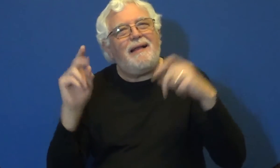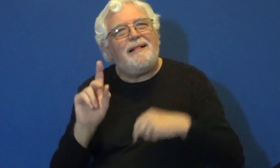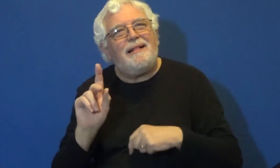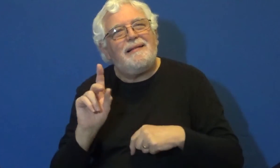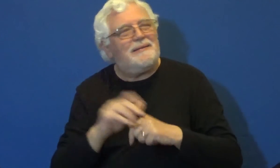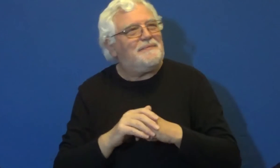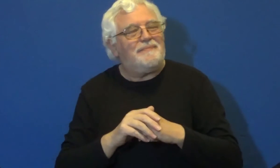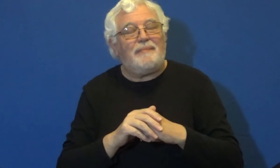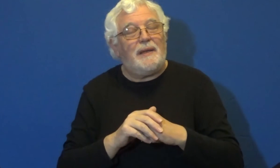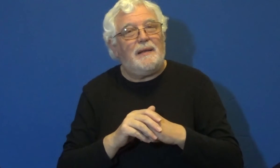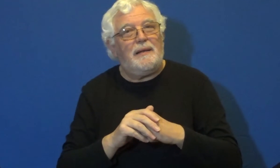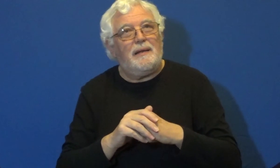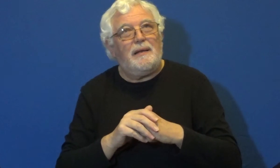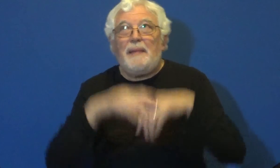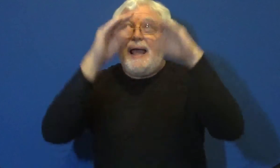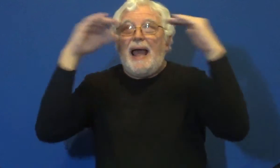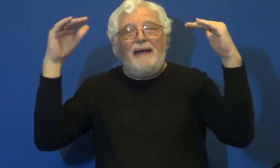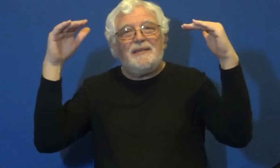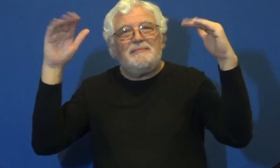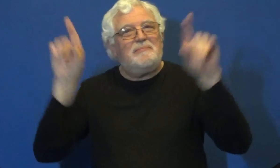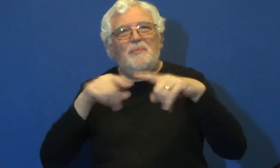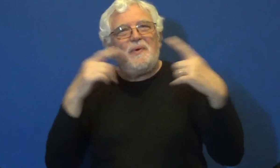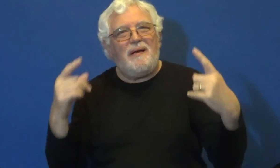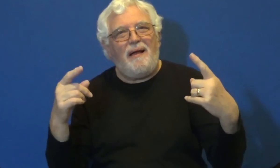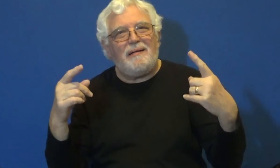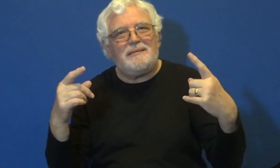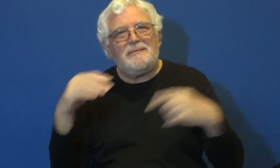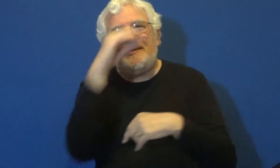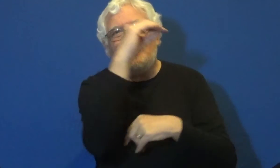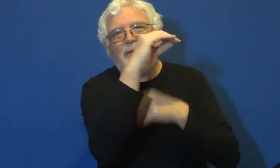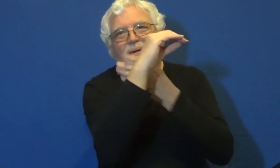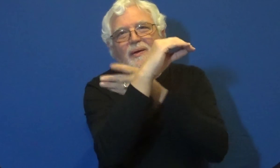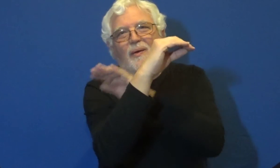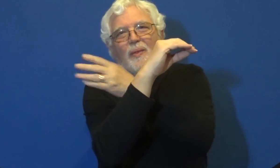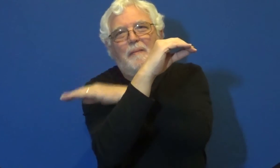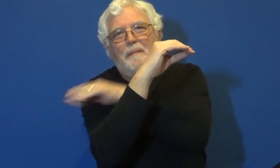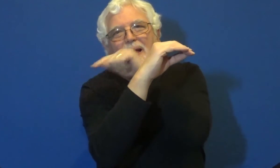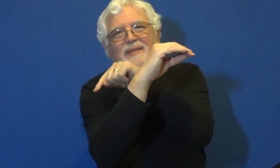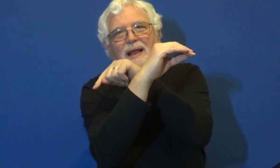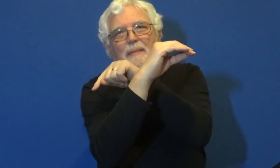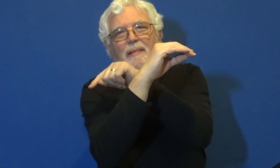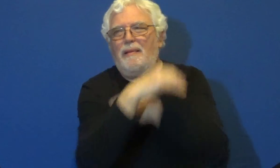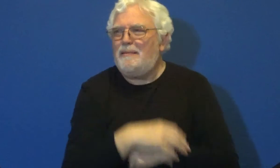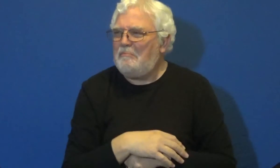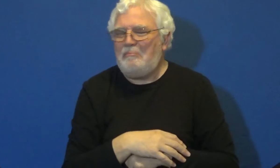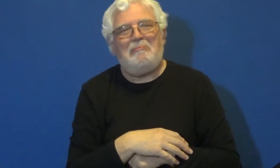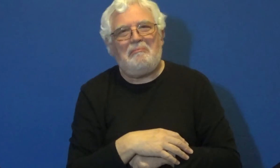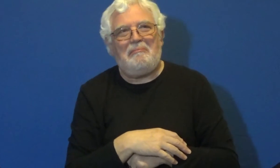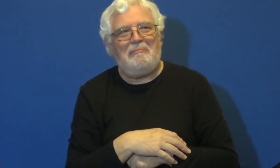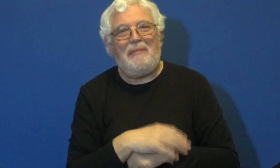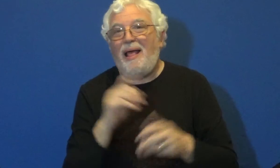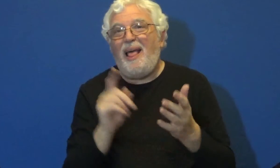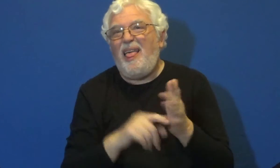"You won't get to heaven on the back of a camel". The lyrics of the verses are fun,